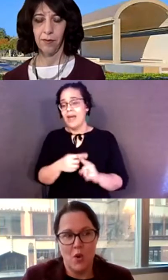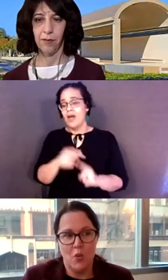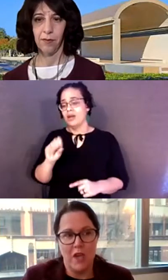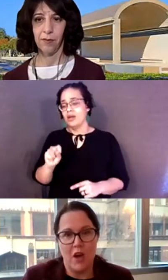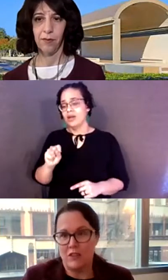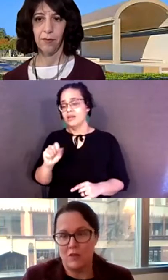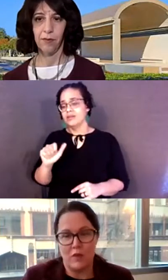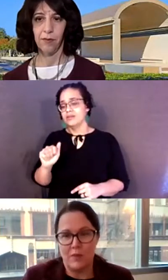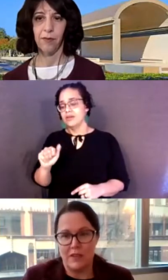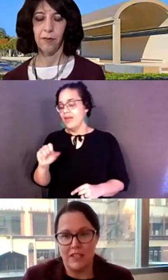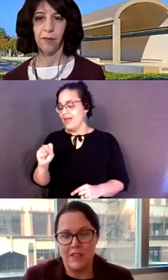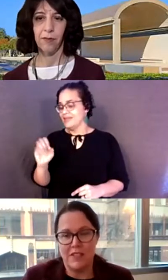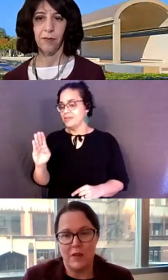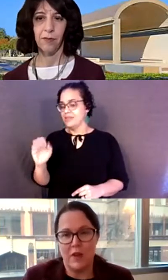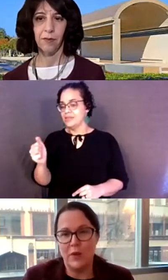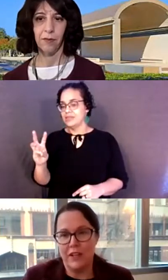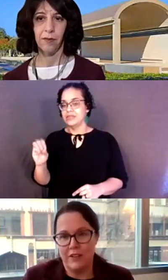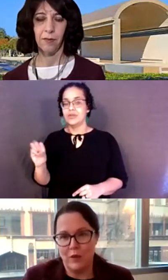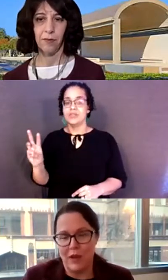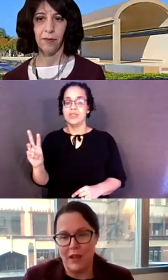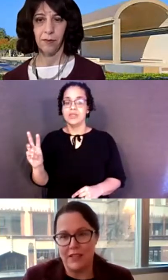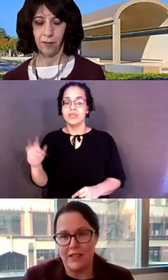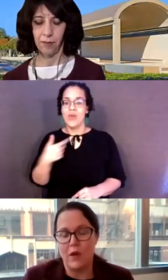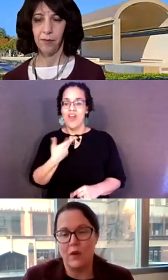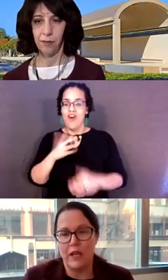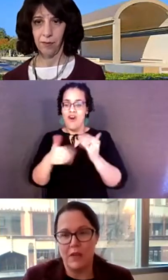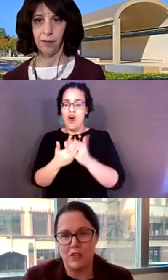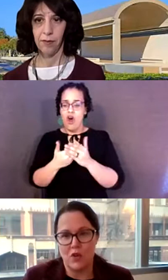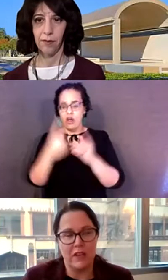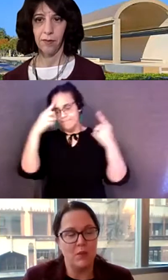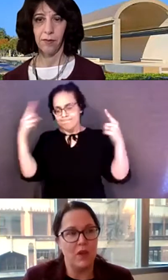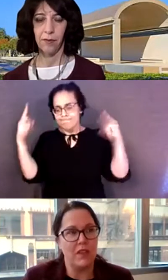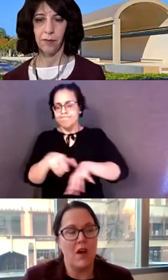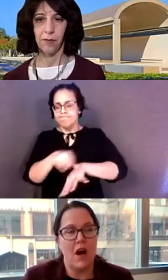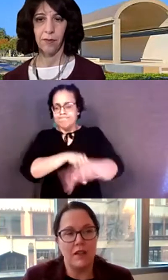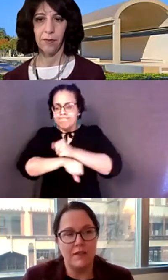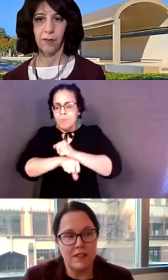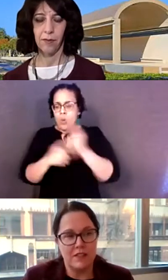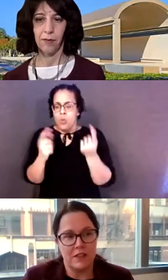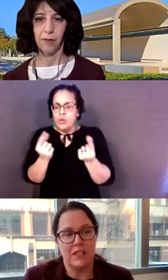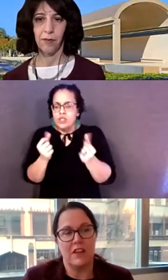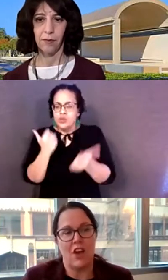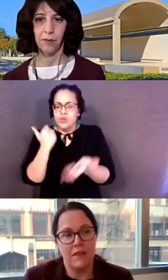we all just rolled up our sleeves and said, what are we going to do about this? How are we going to make sure, even with